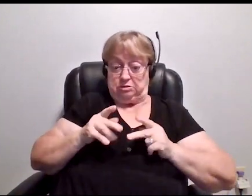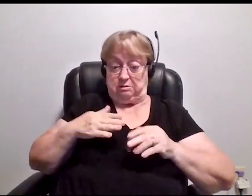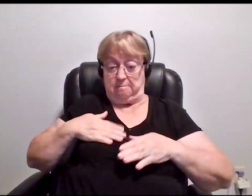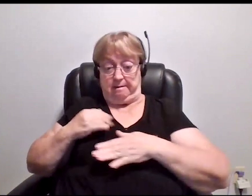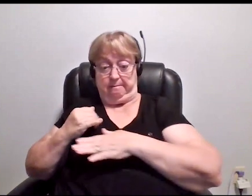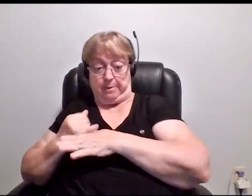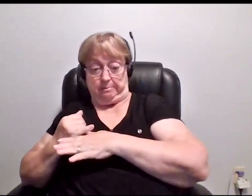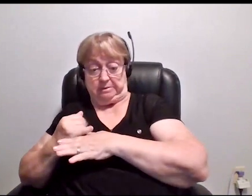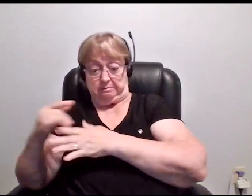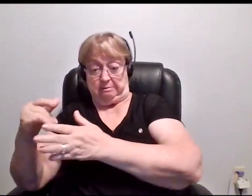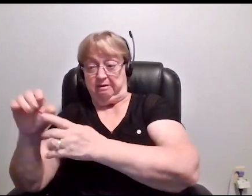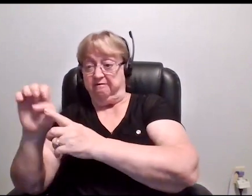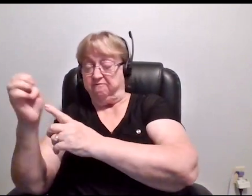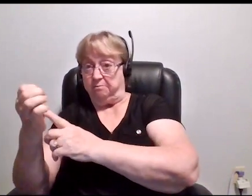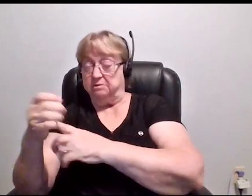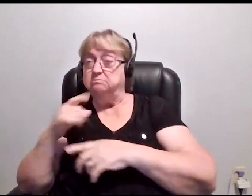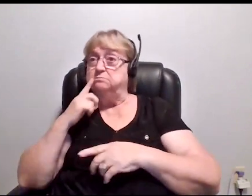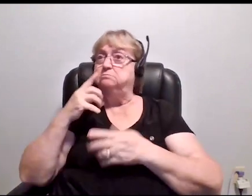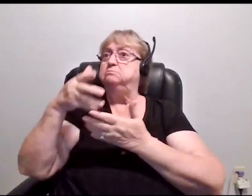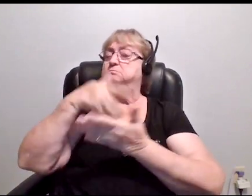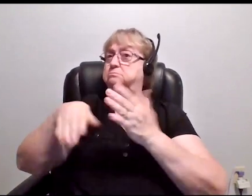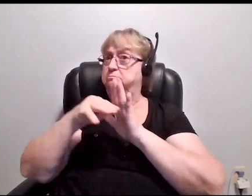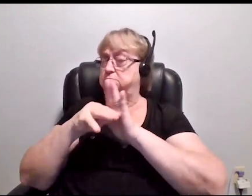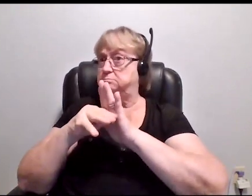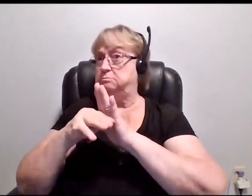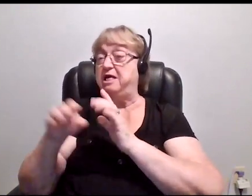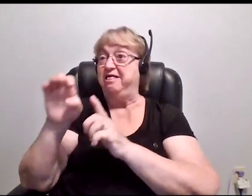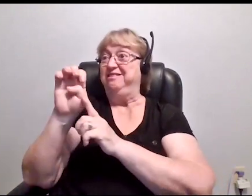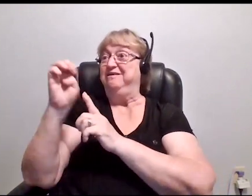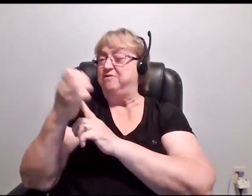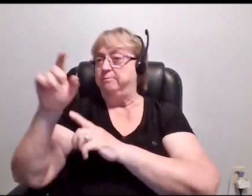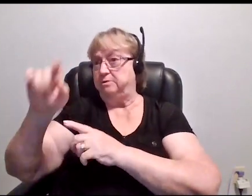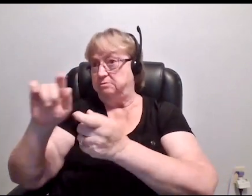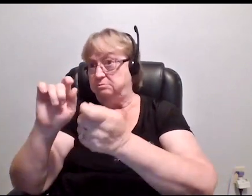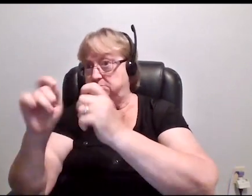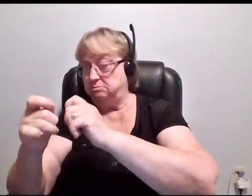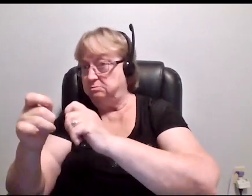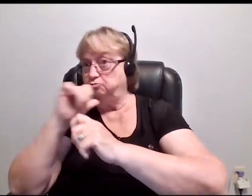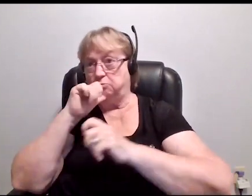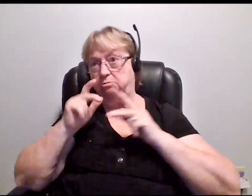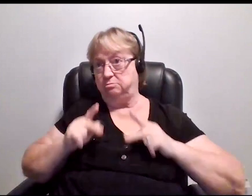In the social model of disability, it is in the environment that has to change rather than the individual.